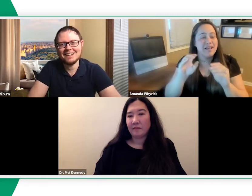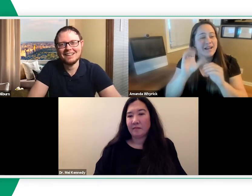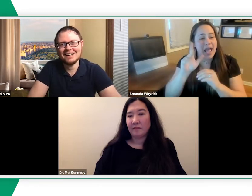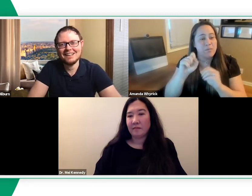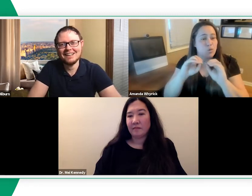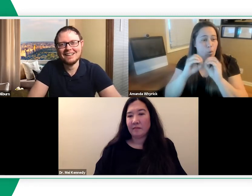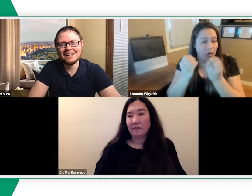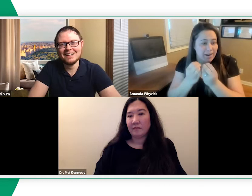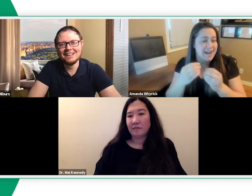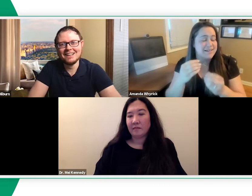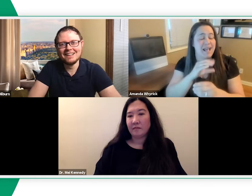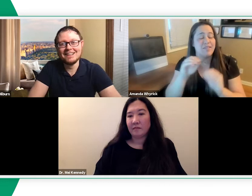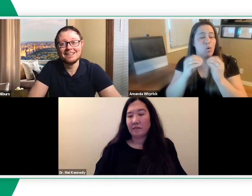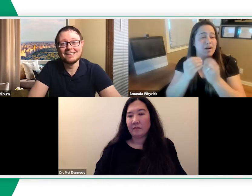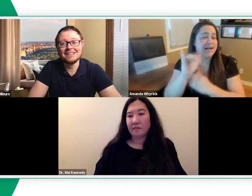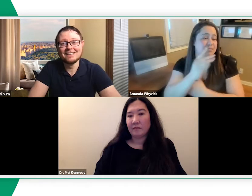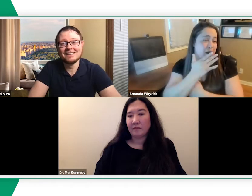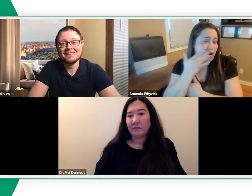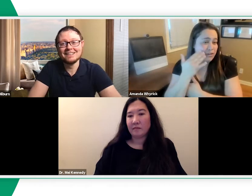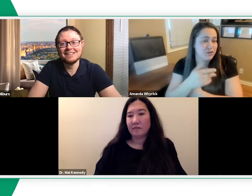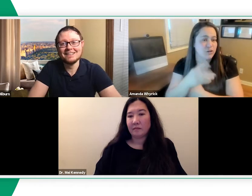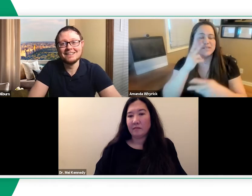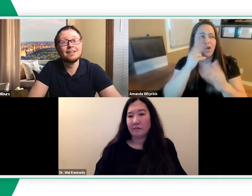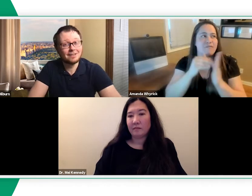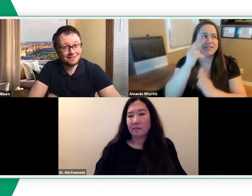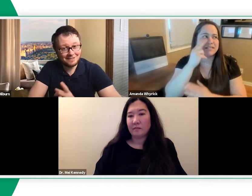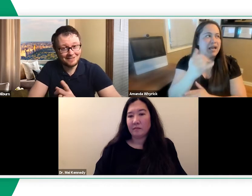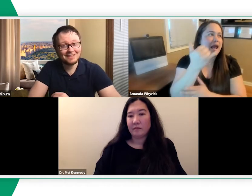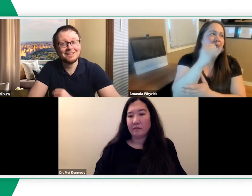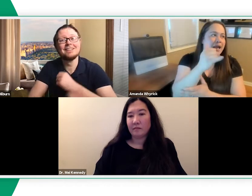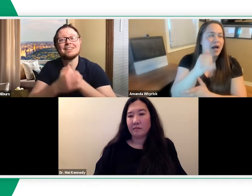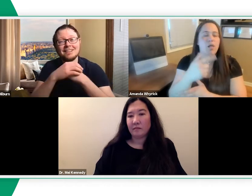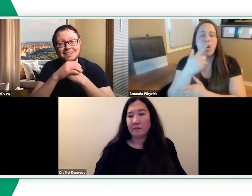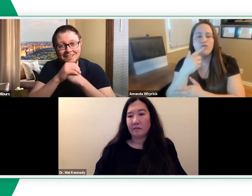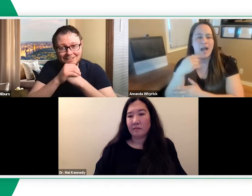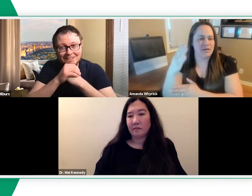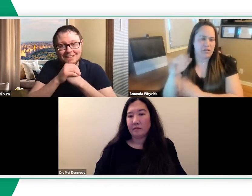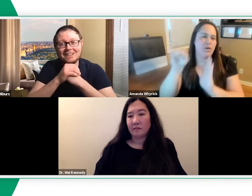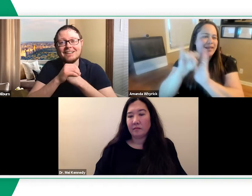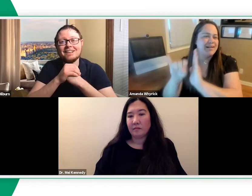and they’re organized by color – you will often see yellow, red, and blue, and they